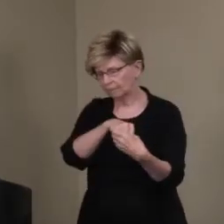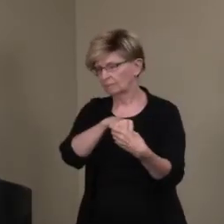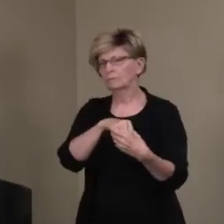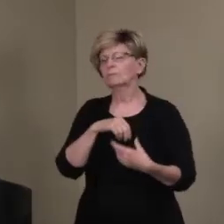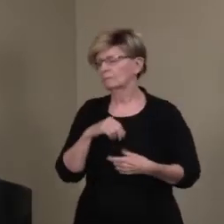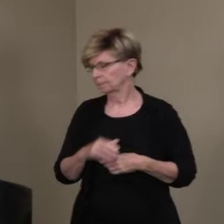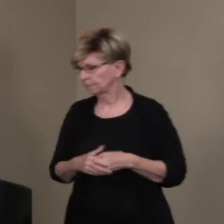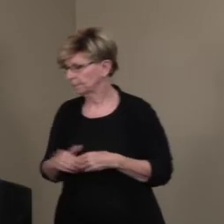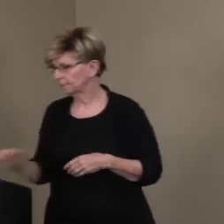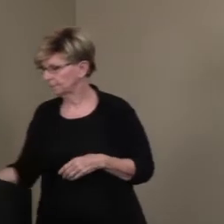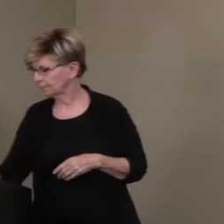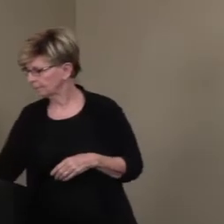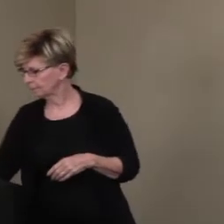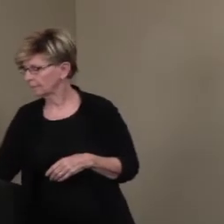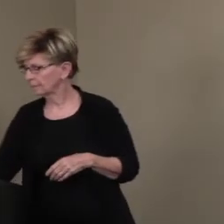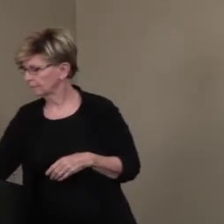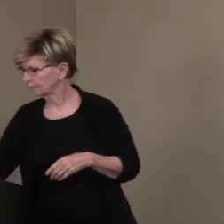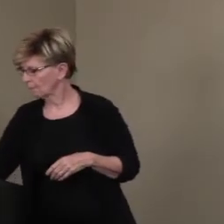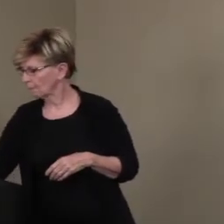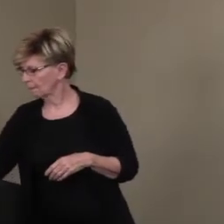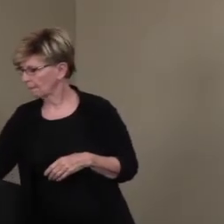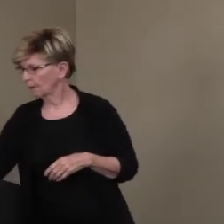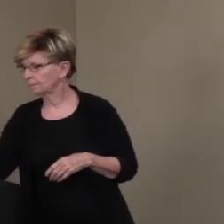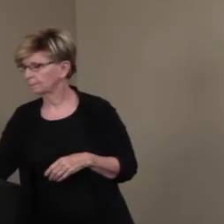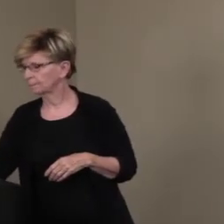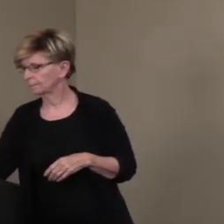independent living all of these things